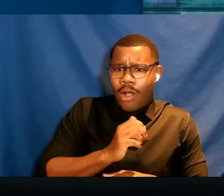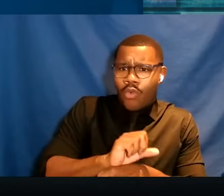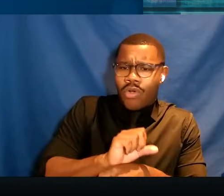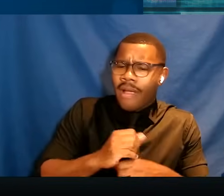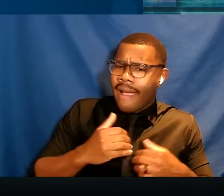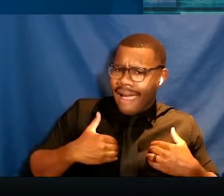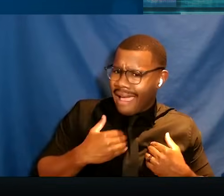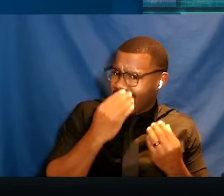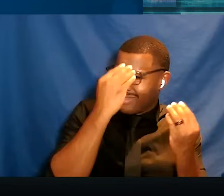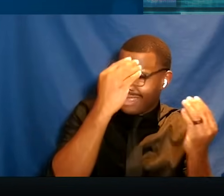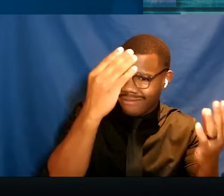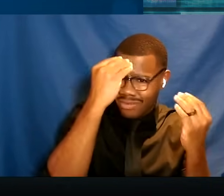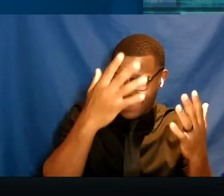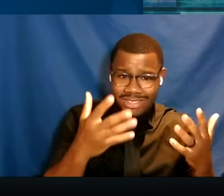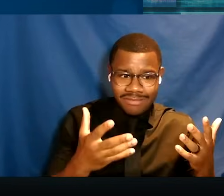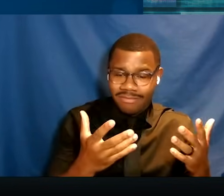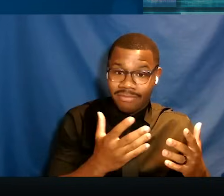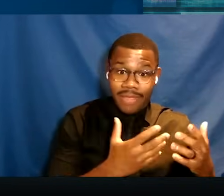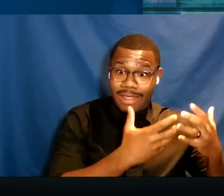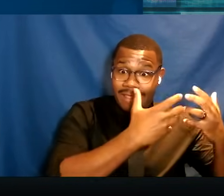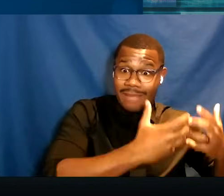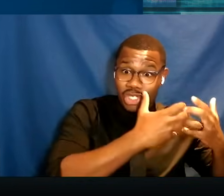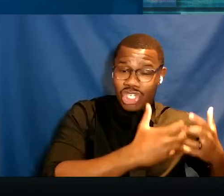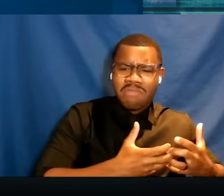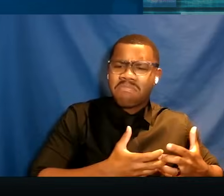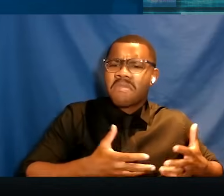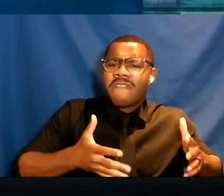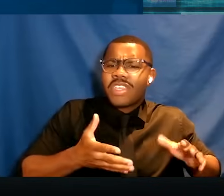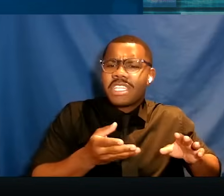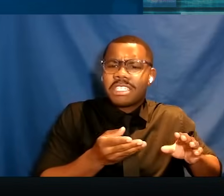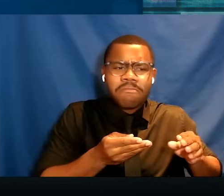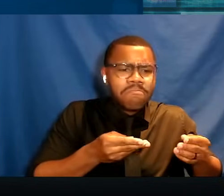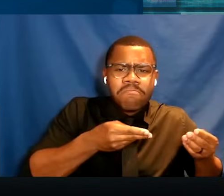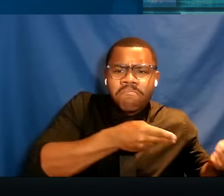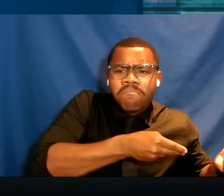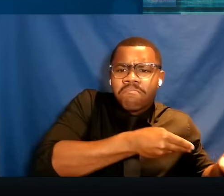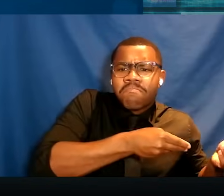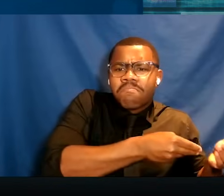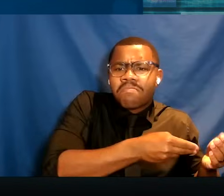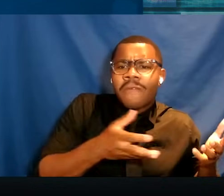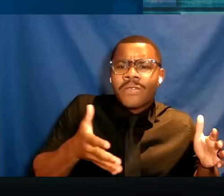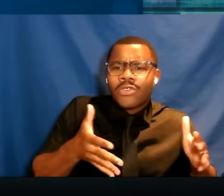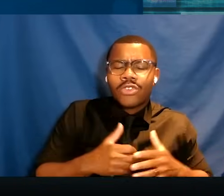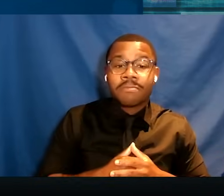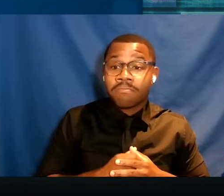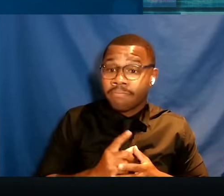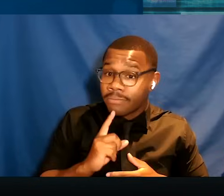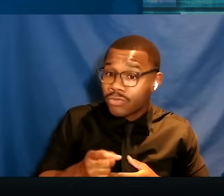that's already been ingested into some of these machines. That's true. And I think one of the things the company said, and it's understandable on a certain level,